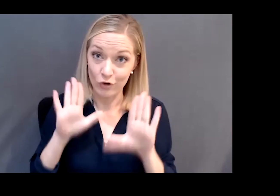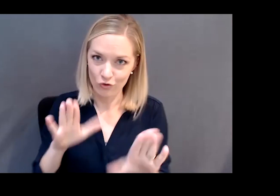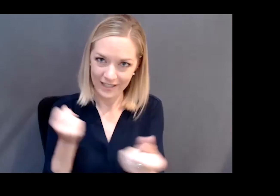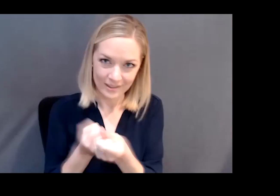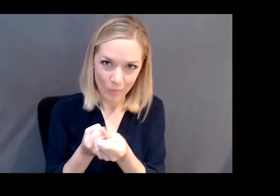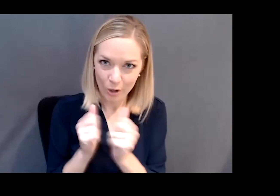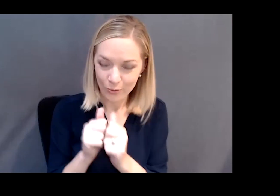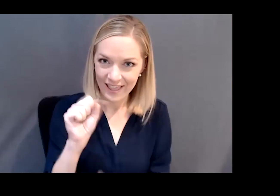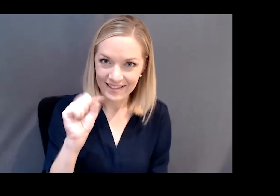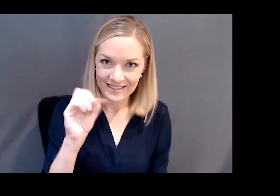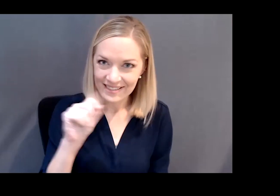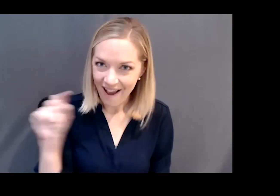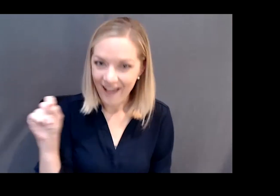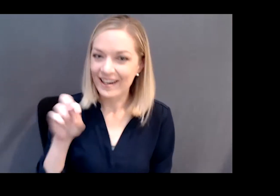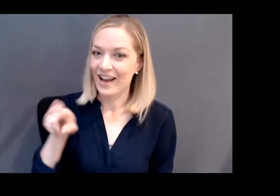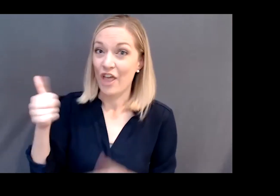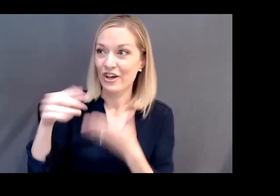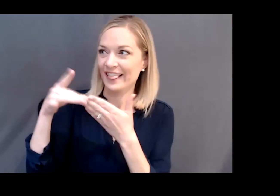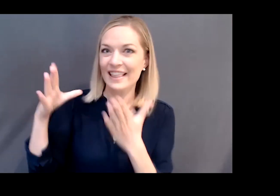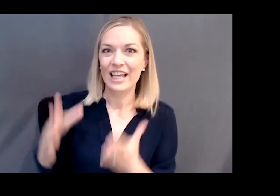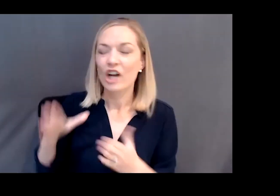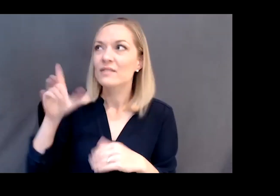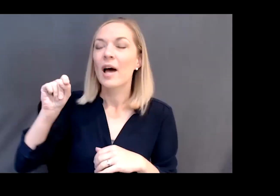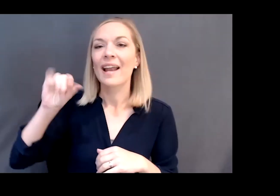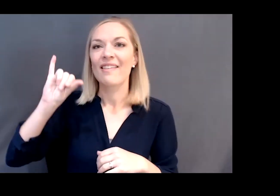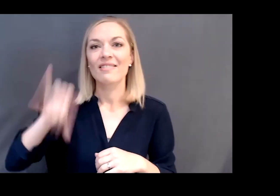And of course, I had great support from Scott, and the other leaders here at the school but